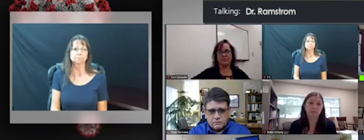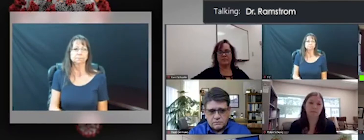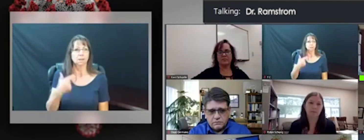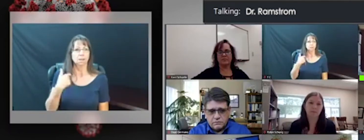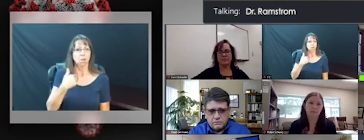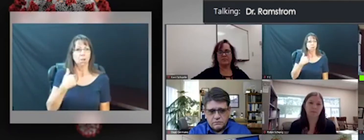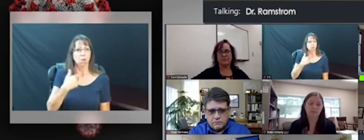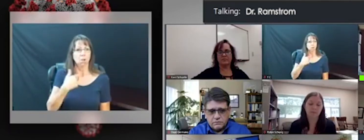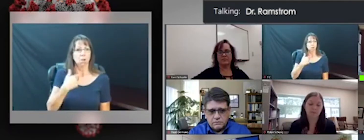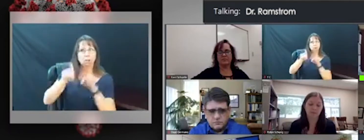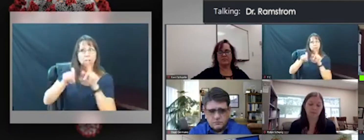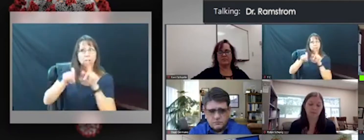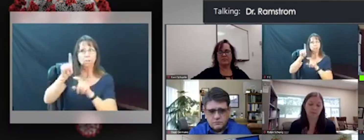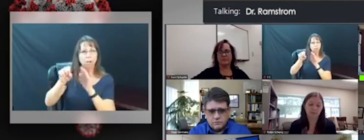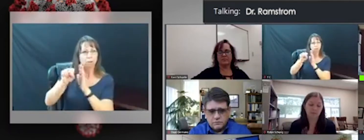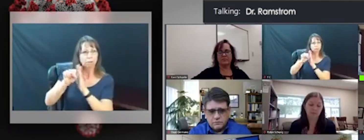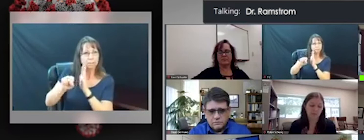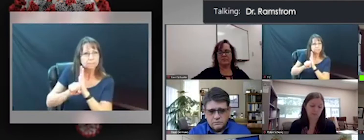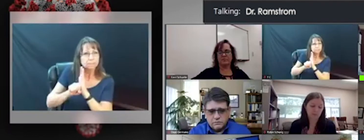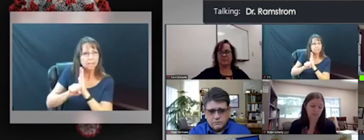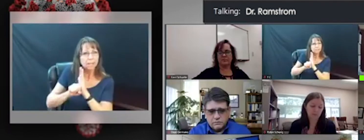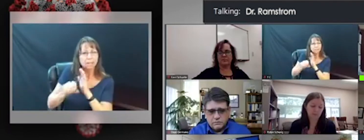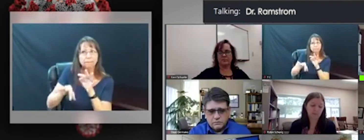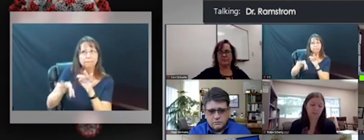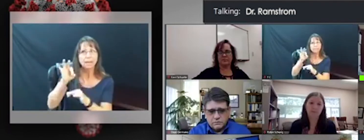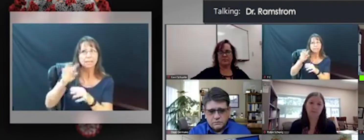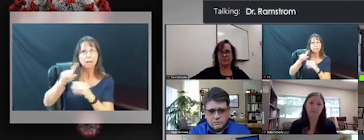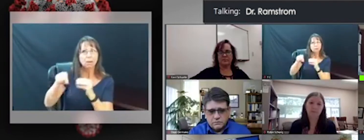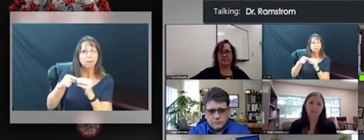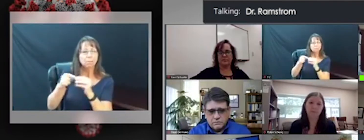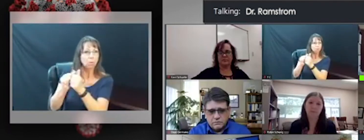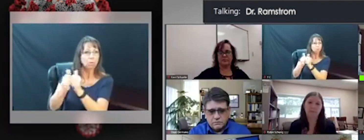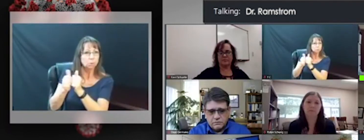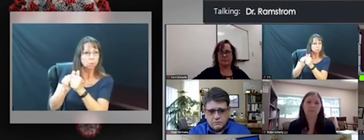and if sports guidance is going to be updated, but we haven't heard yet back.